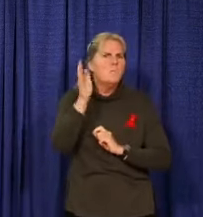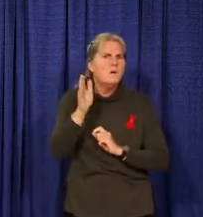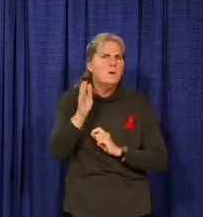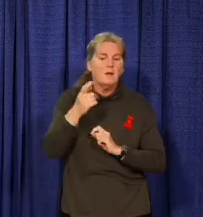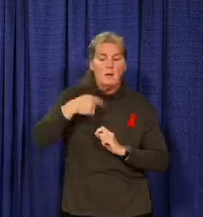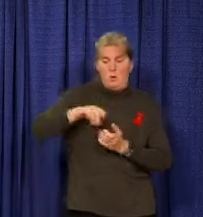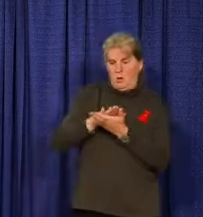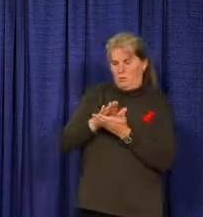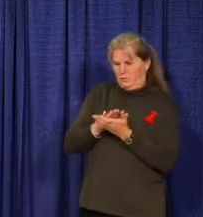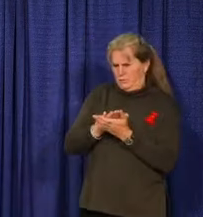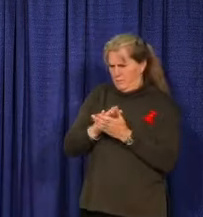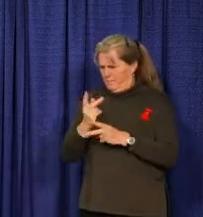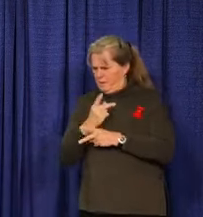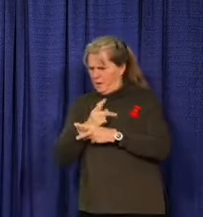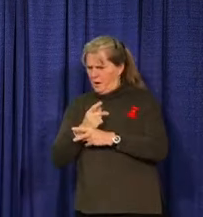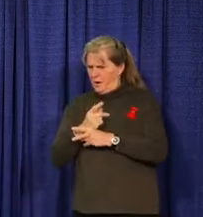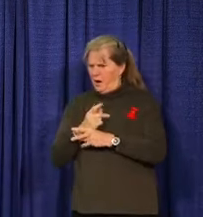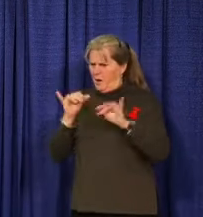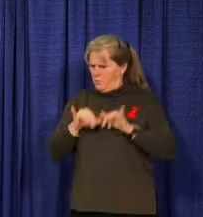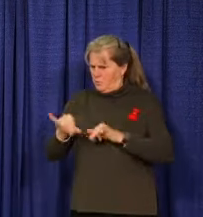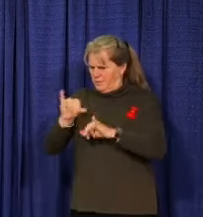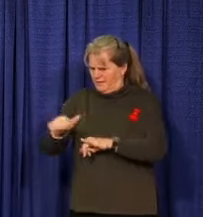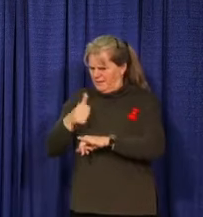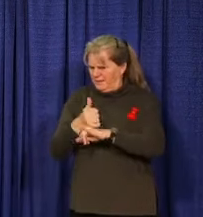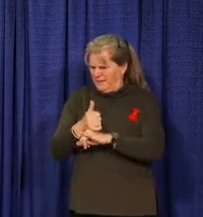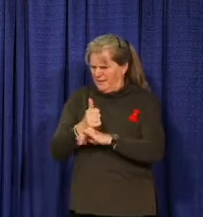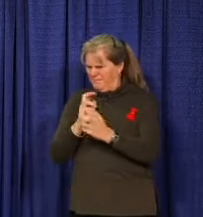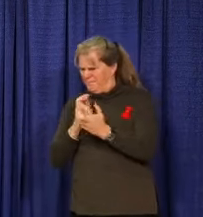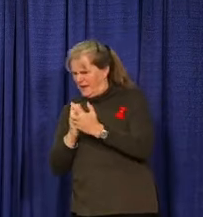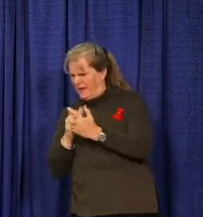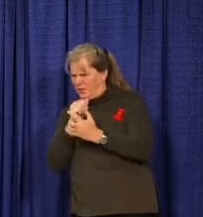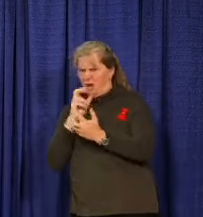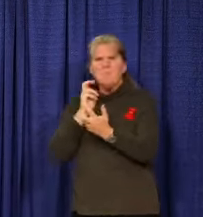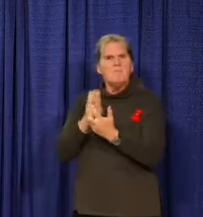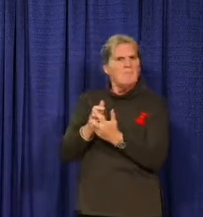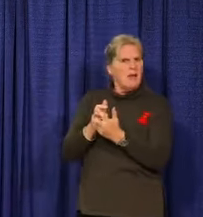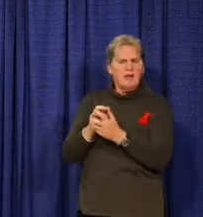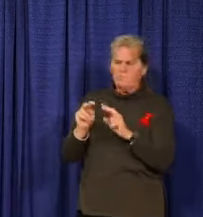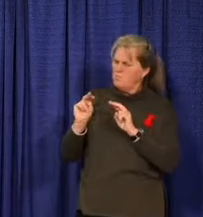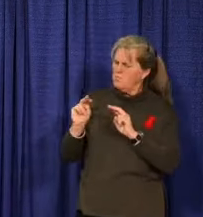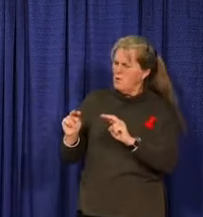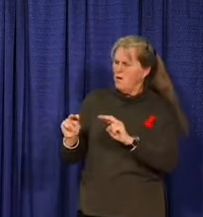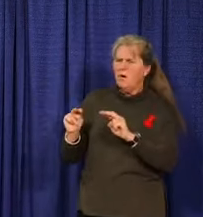As schools learn more about how routines are working for their students and their staff, this